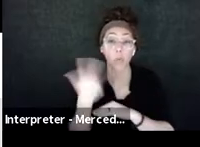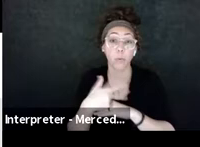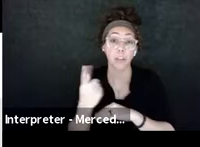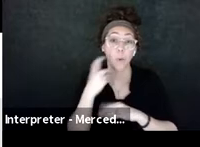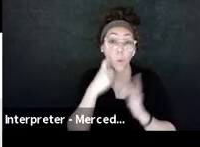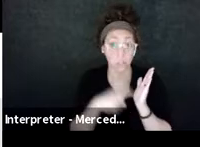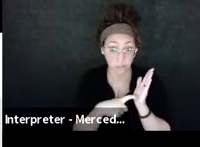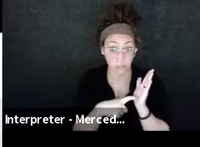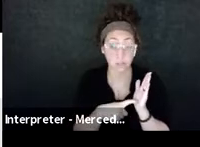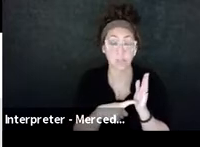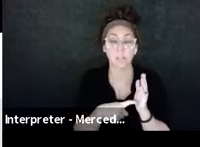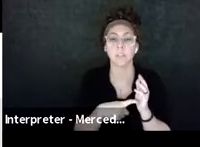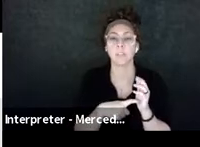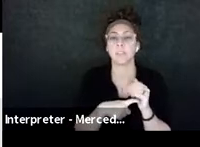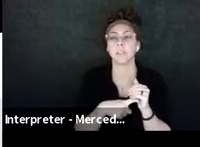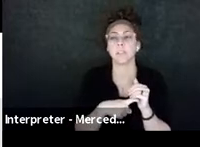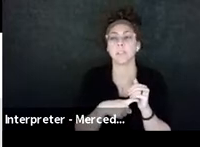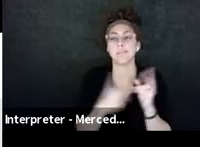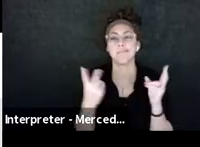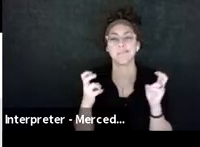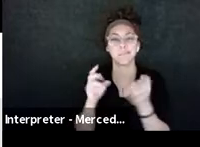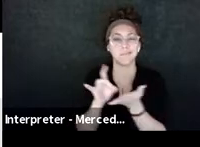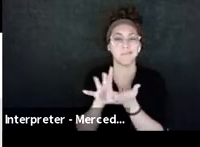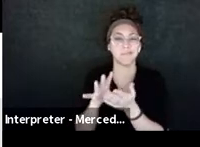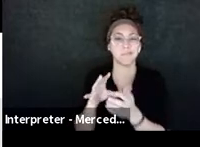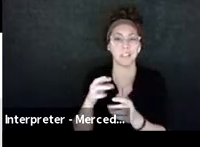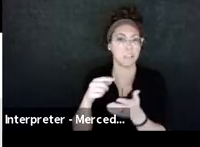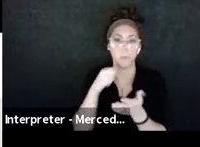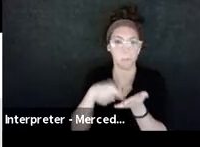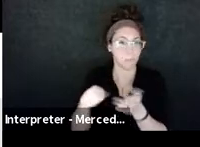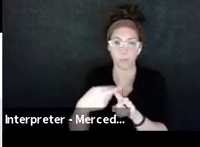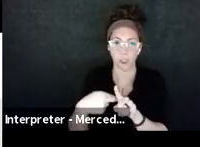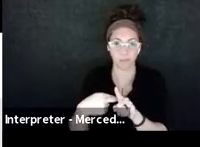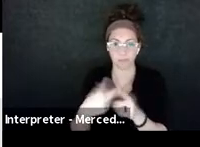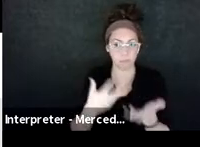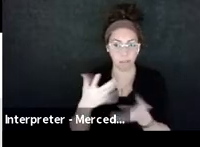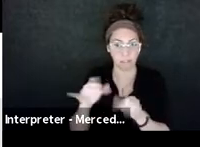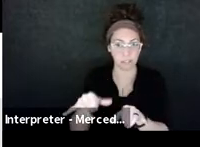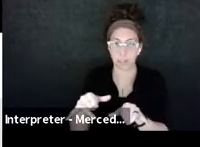maria.rodriguez: We're able to, again, similar to homeless prevention, go back, talk to the numbers say hey, we're able to catch them up.